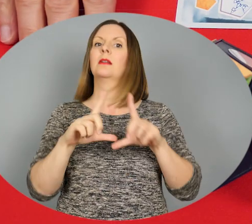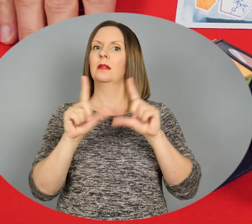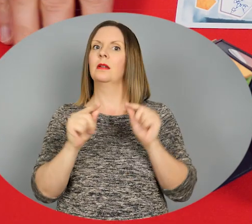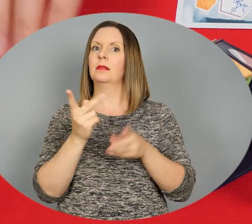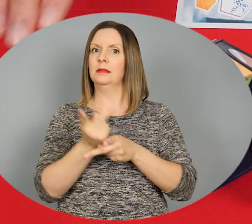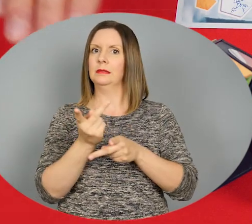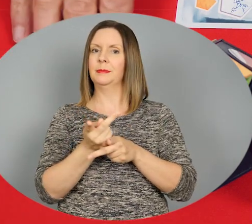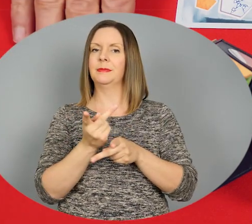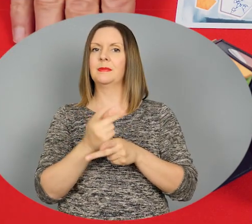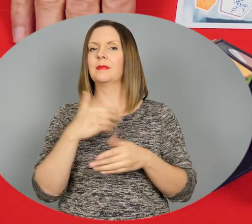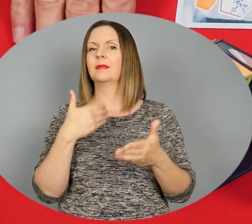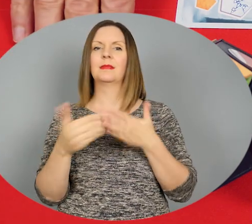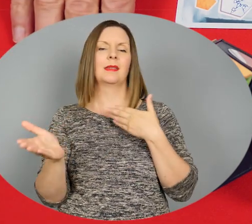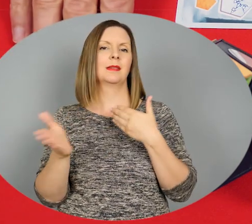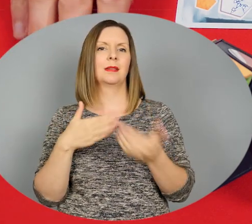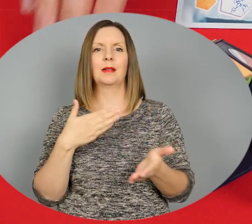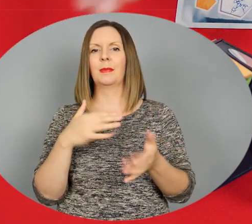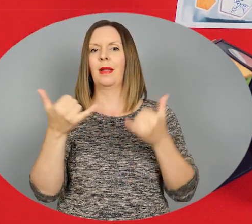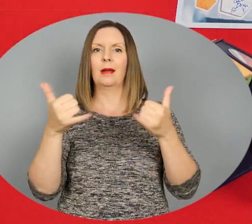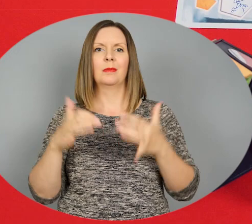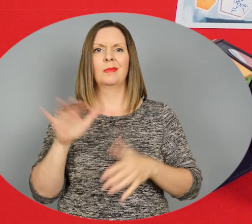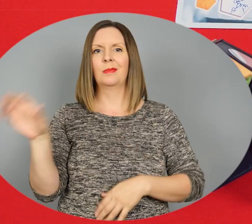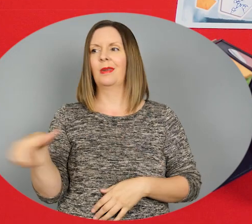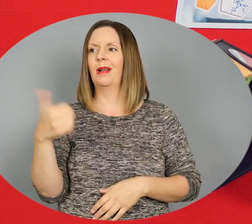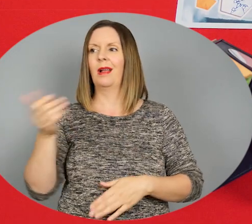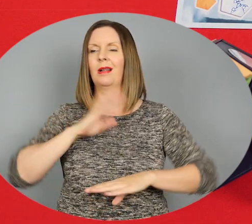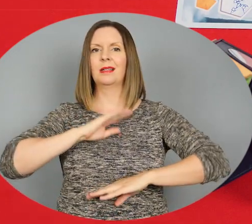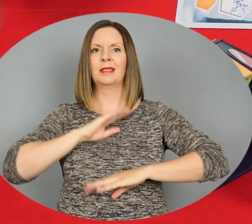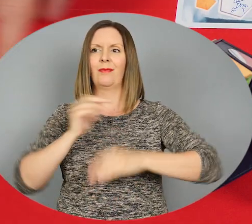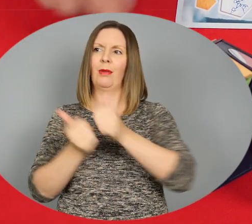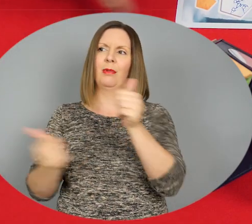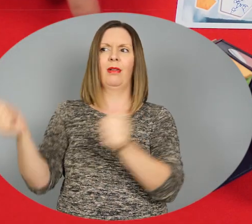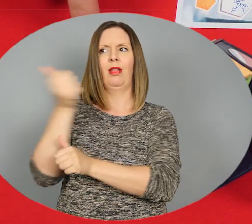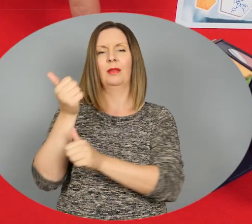themselves. And you will keep this even if another player later in the game better satisfies